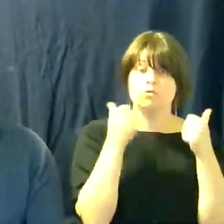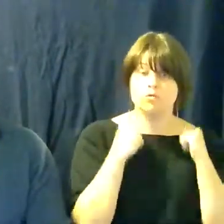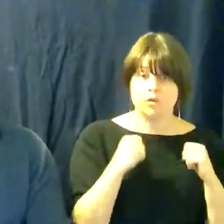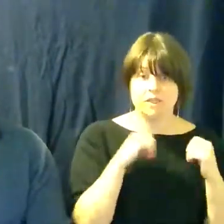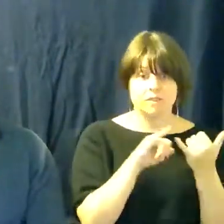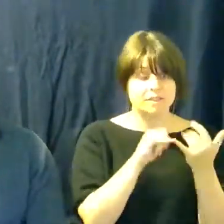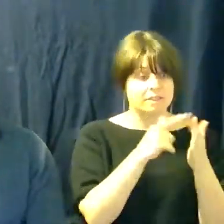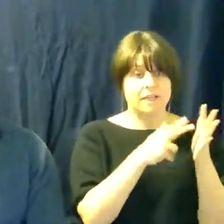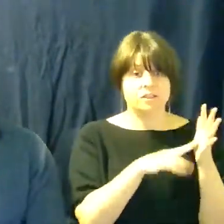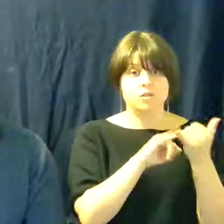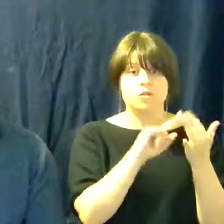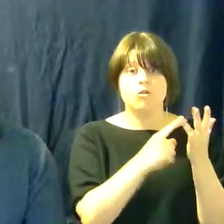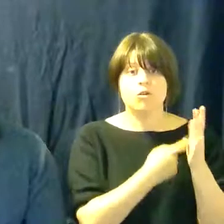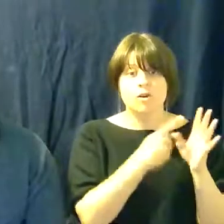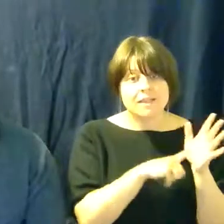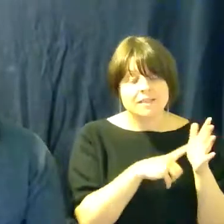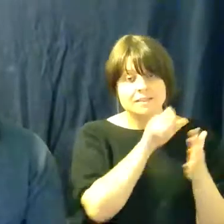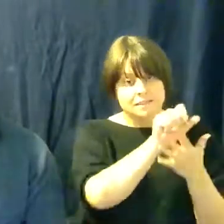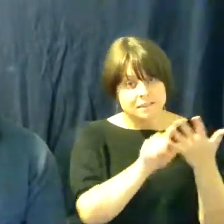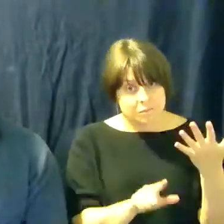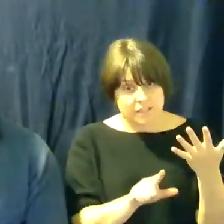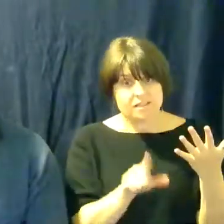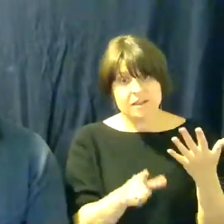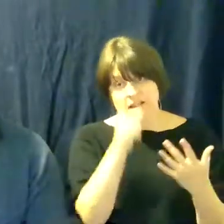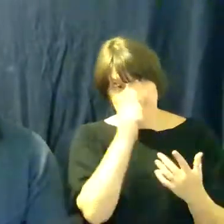and provide peer mentoring, training to